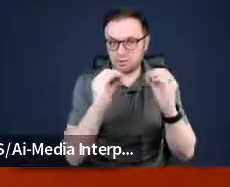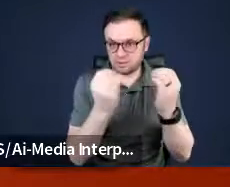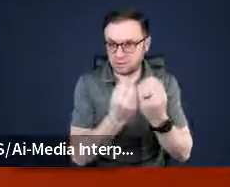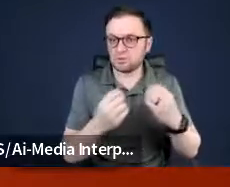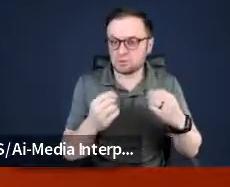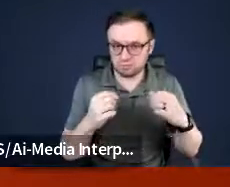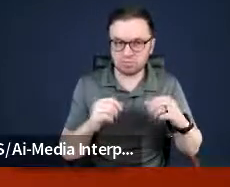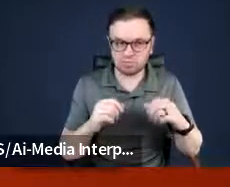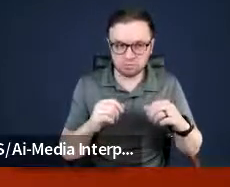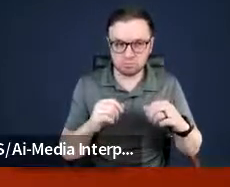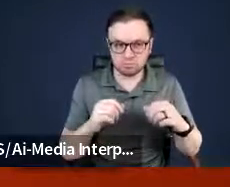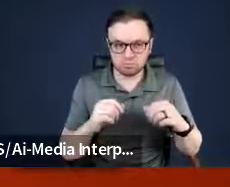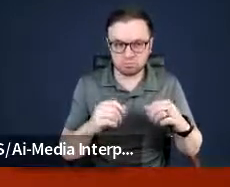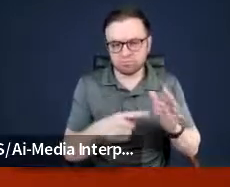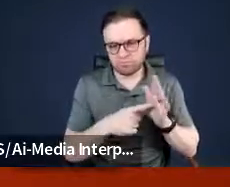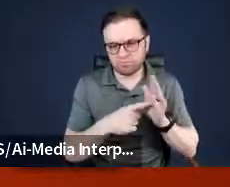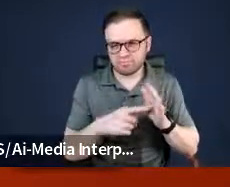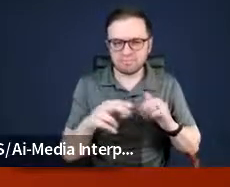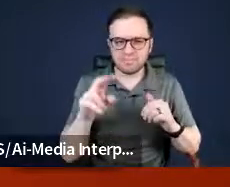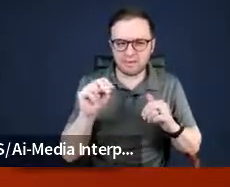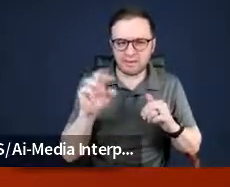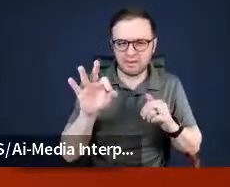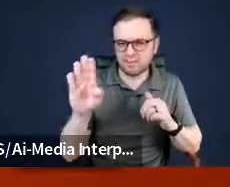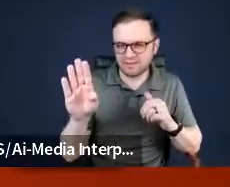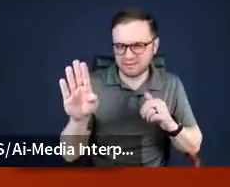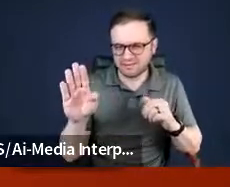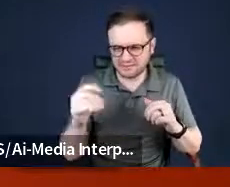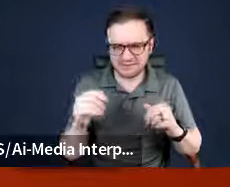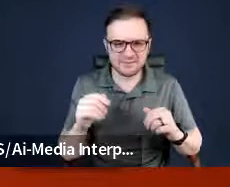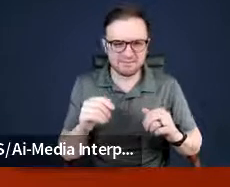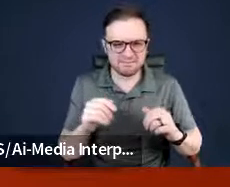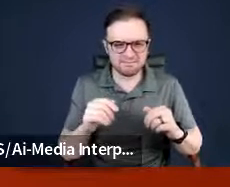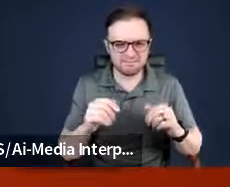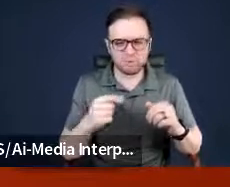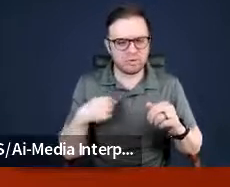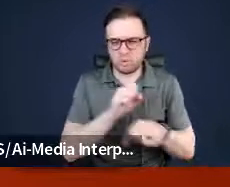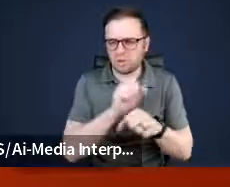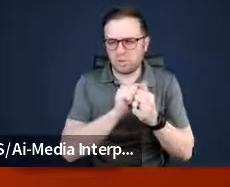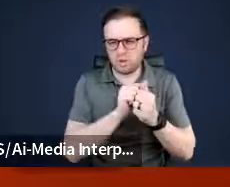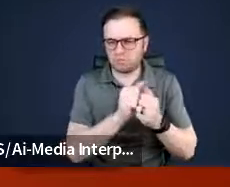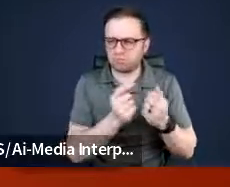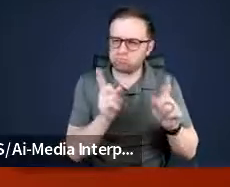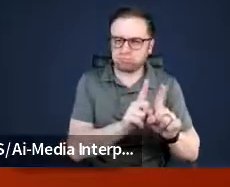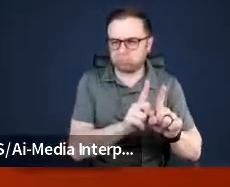Fortunately for Maryland we are home to some fantastic advocacy organizations . Obviously we have our friends